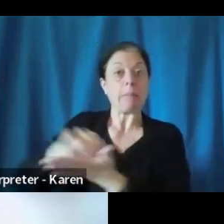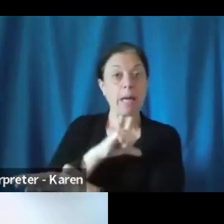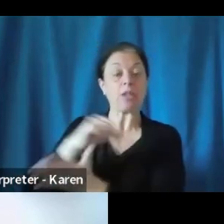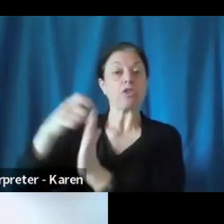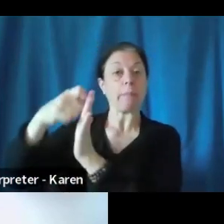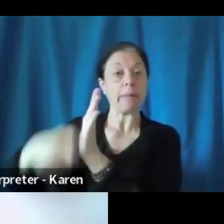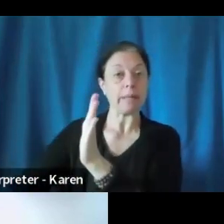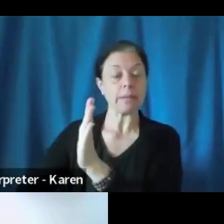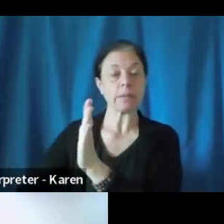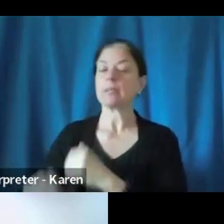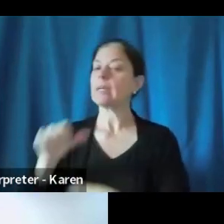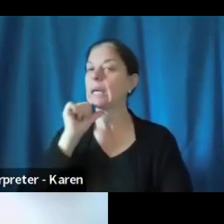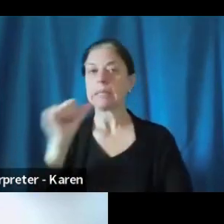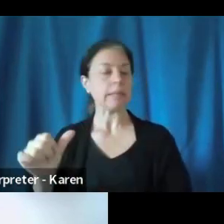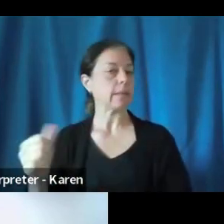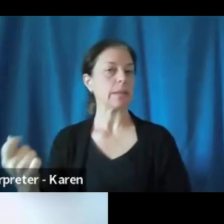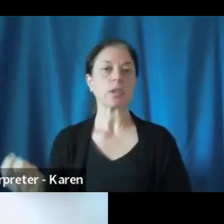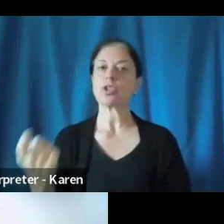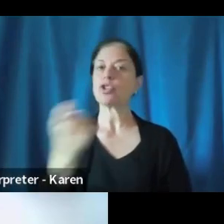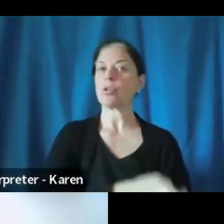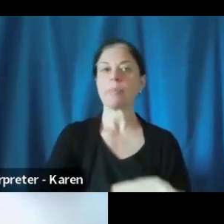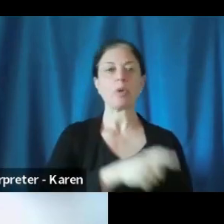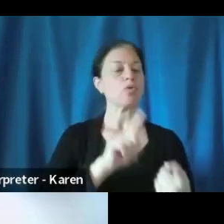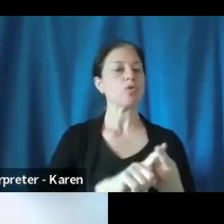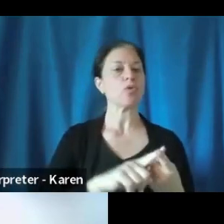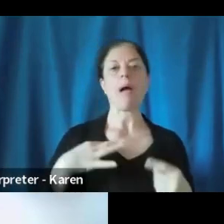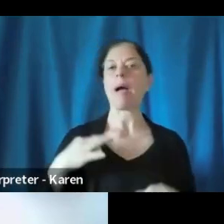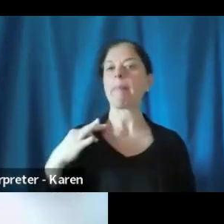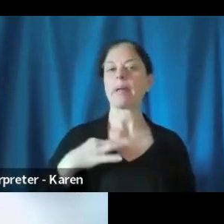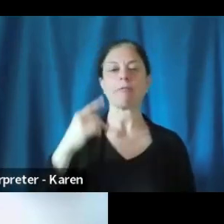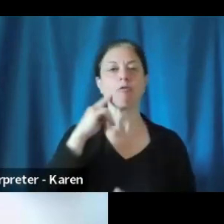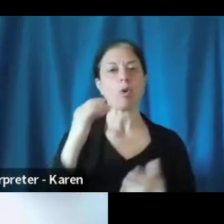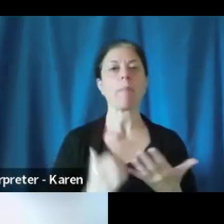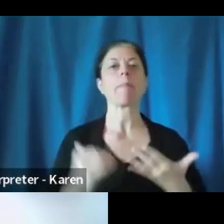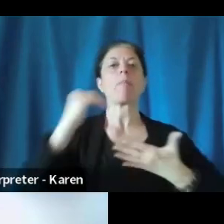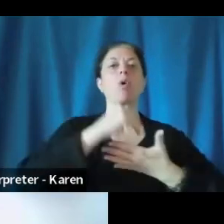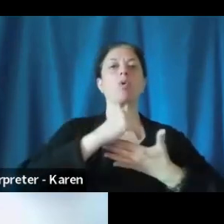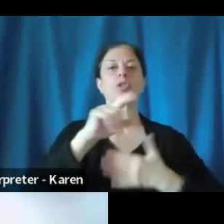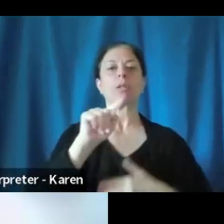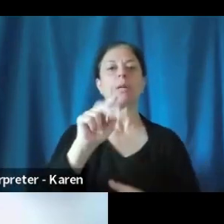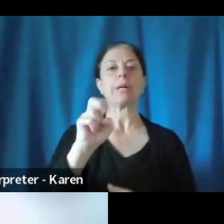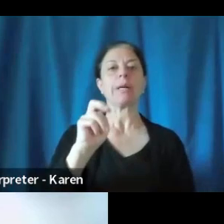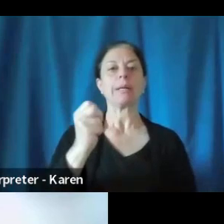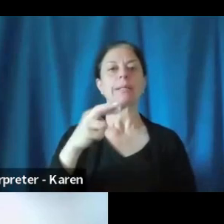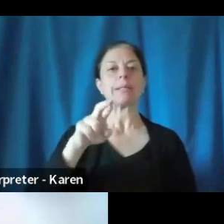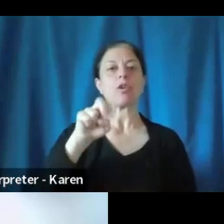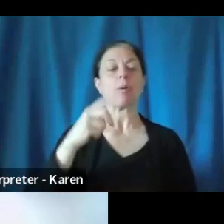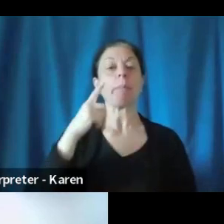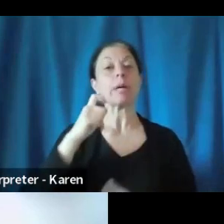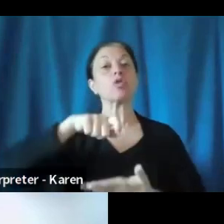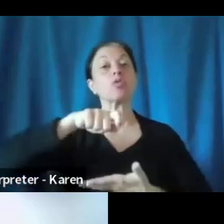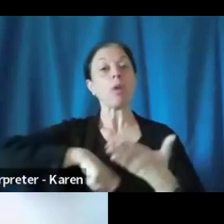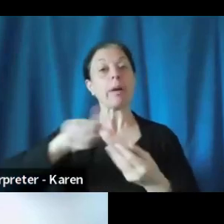a disabled academic. However, that brilliant 15-page piece did not contribute to their application for